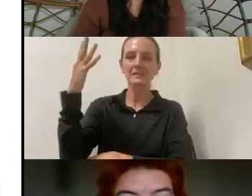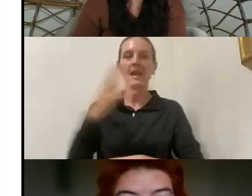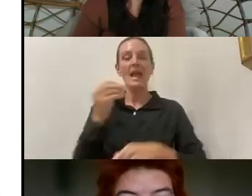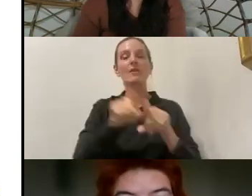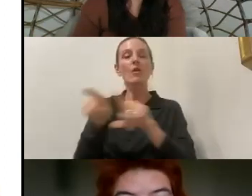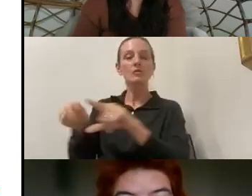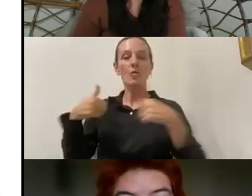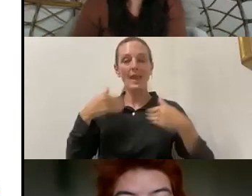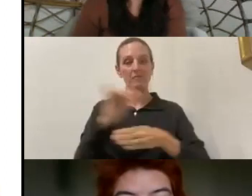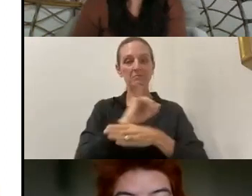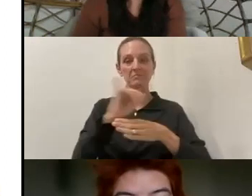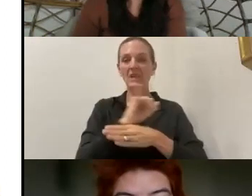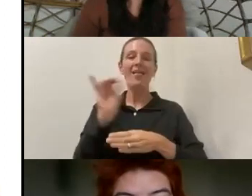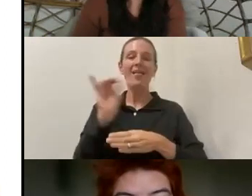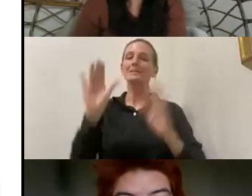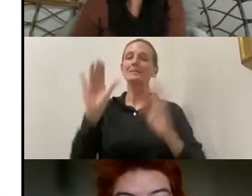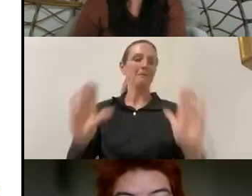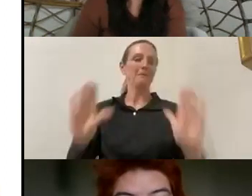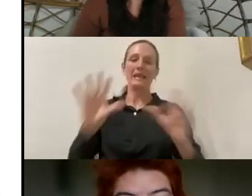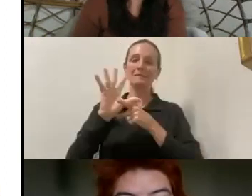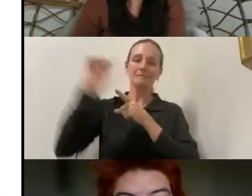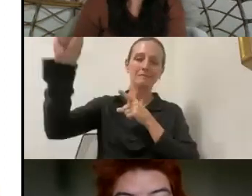been going amazingly well, I've heard some great reviews.